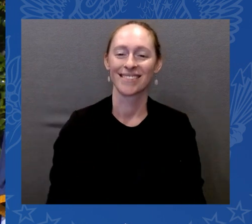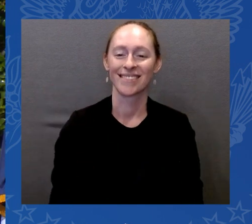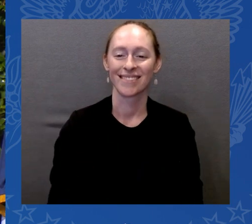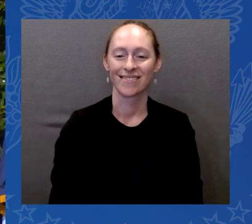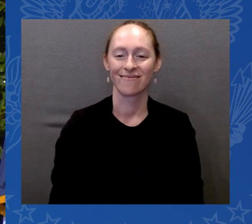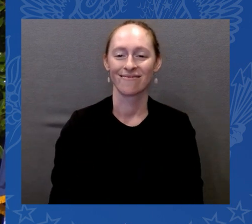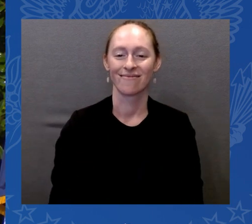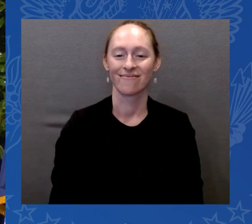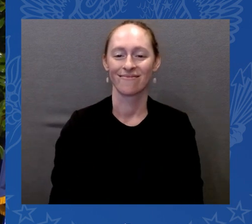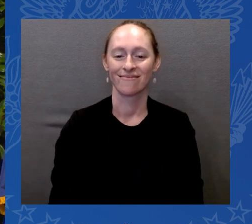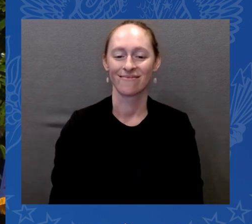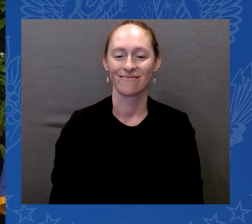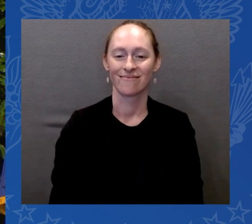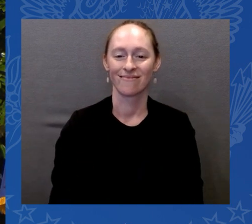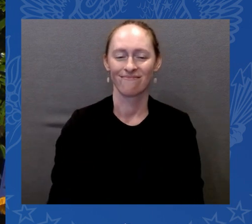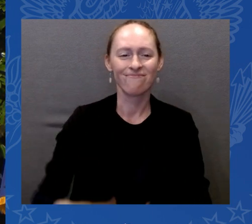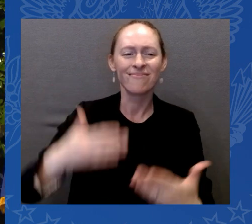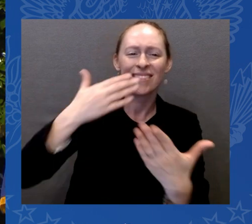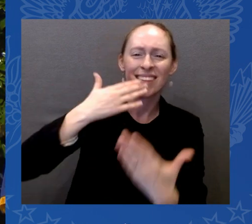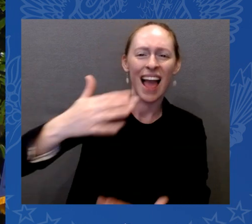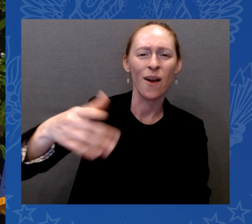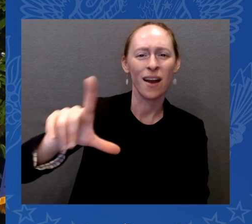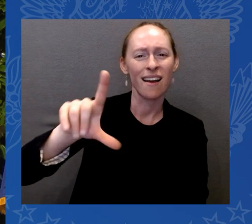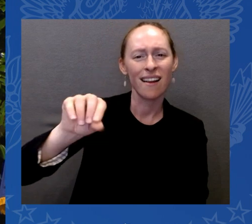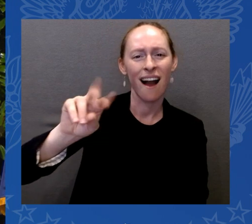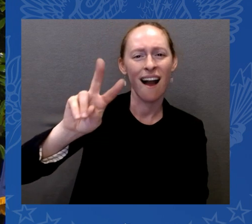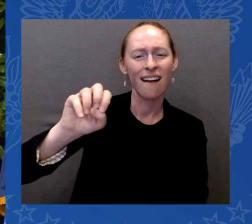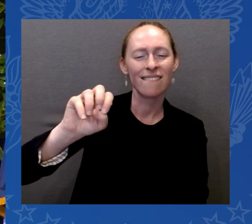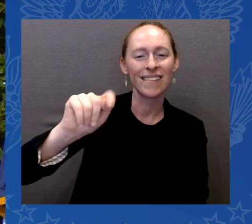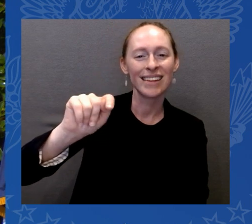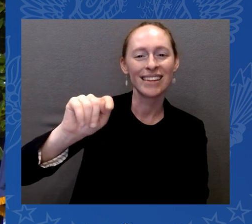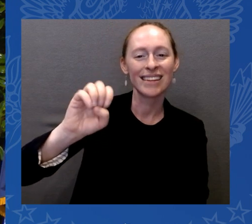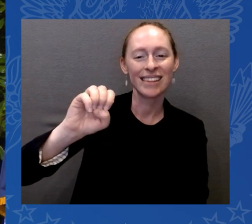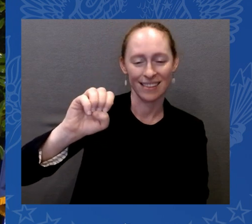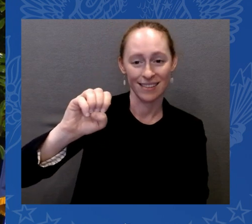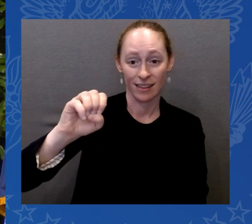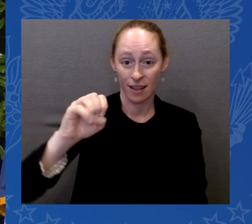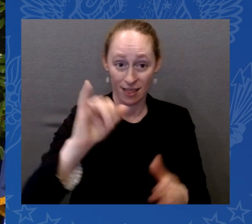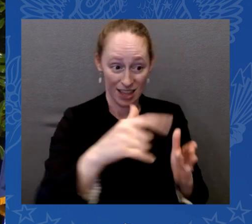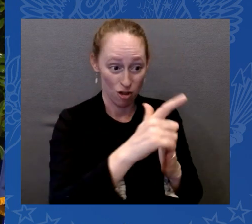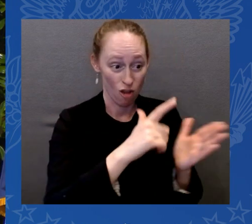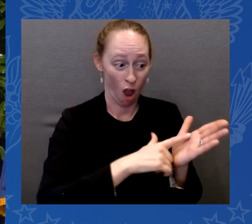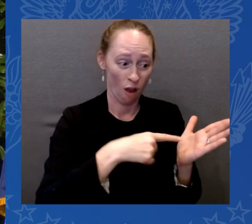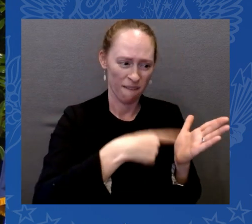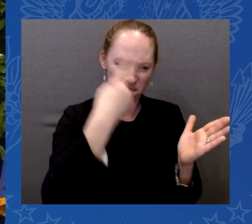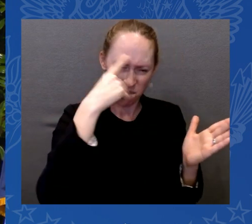This law is for you and for the millions of people like you: good, decent, hardworking Americans.